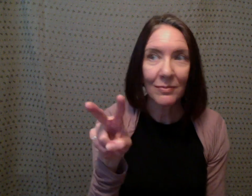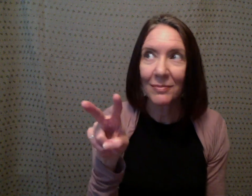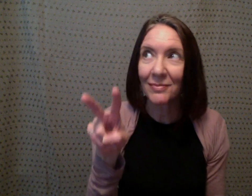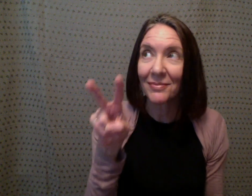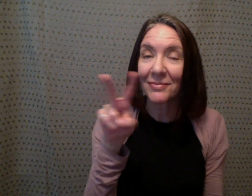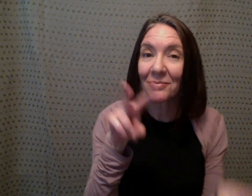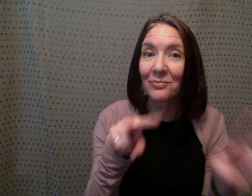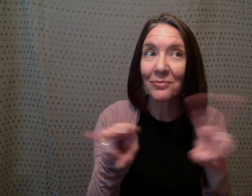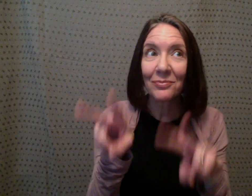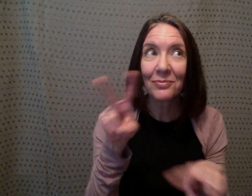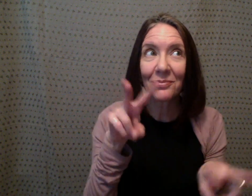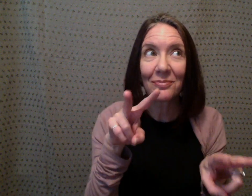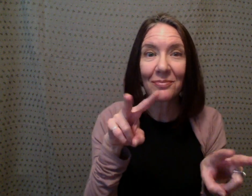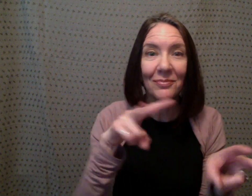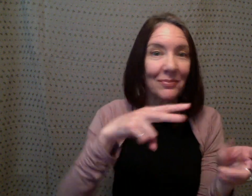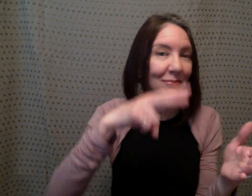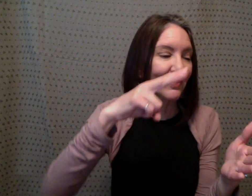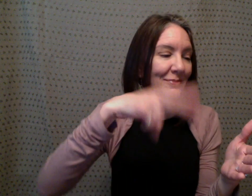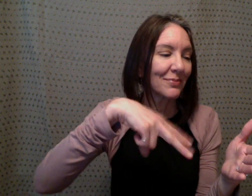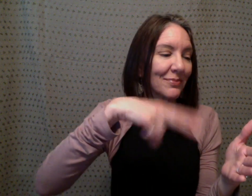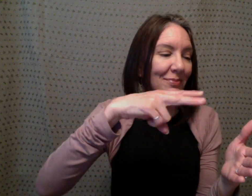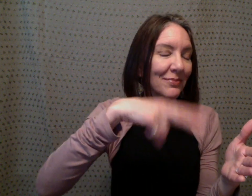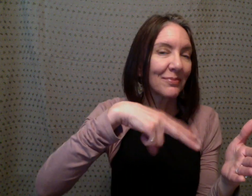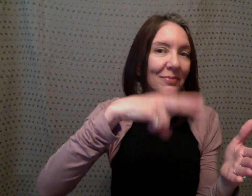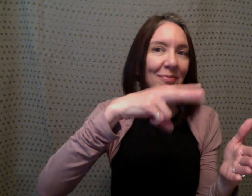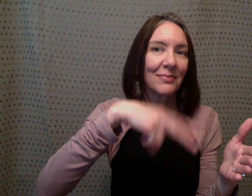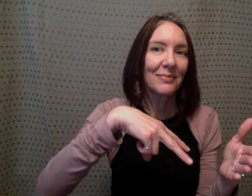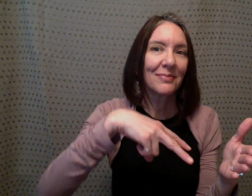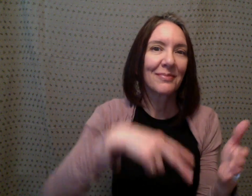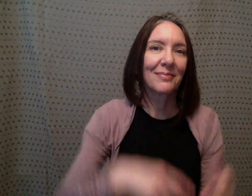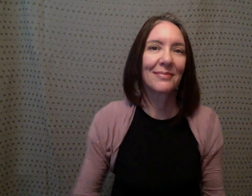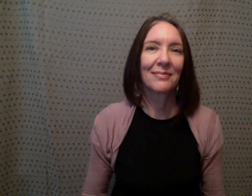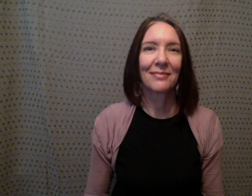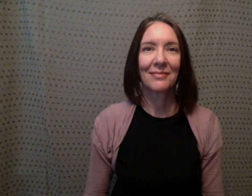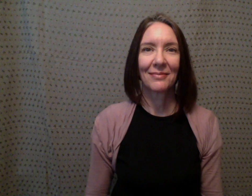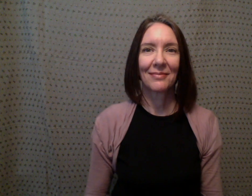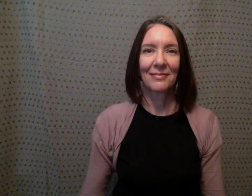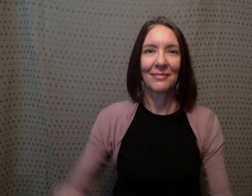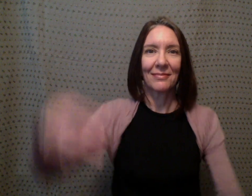see, look, read